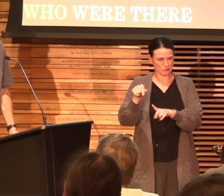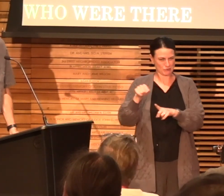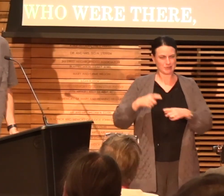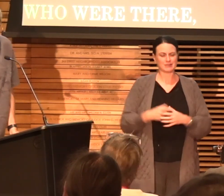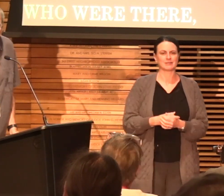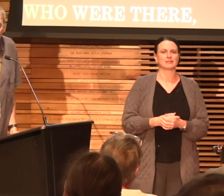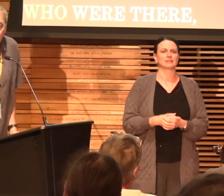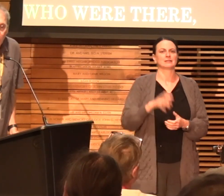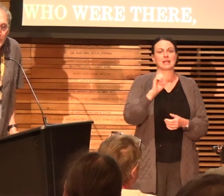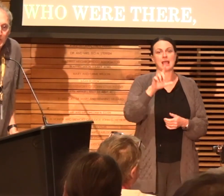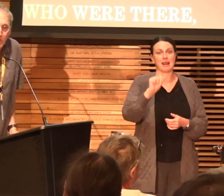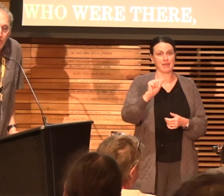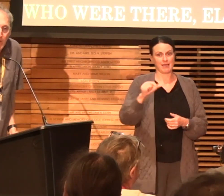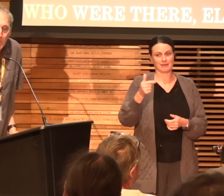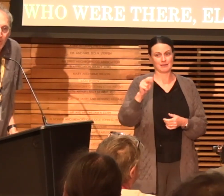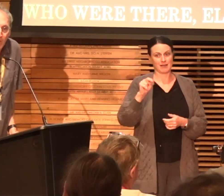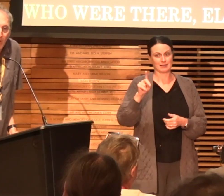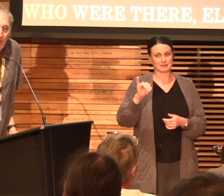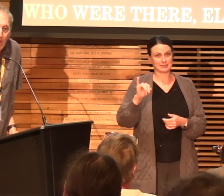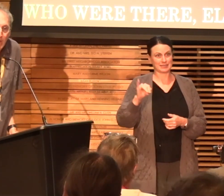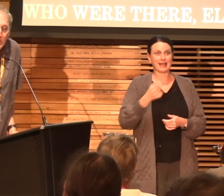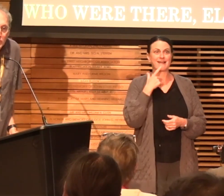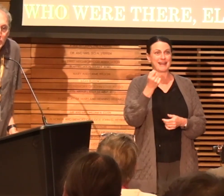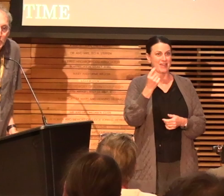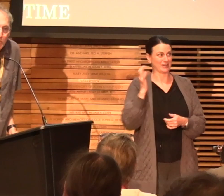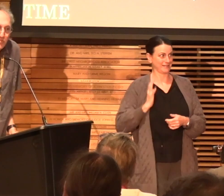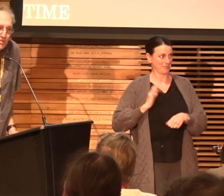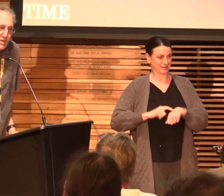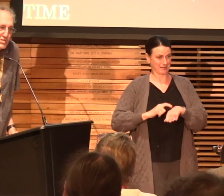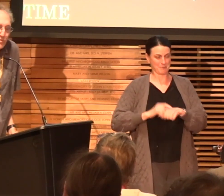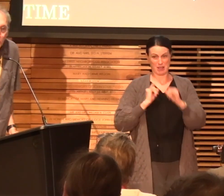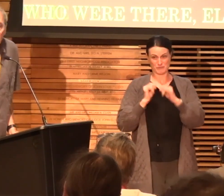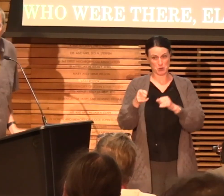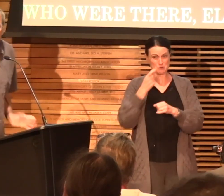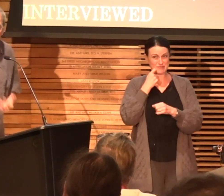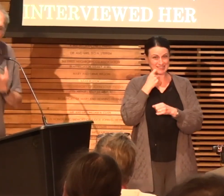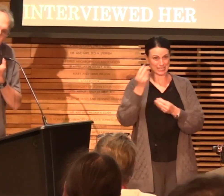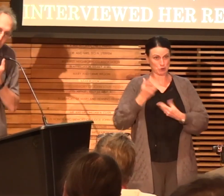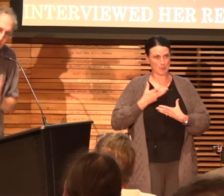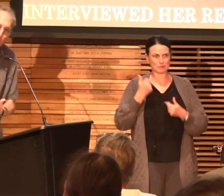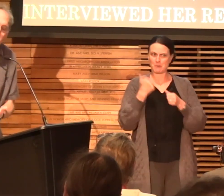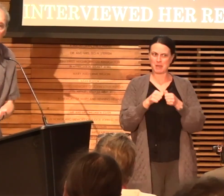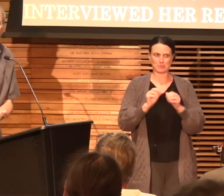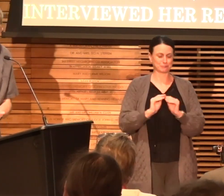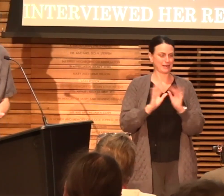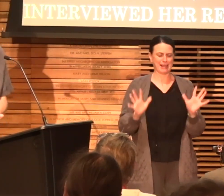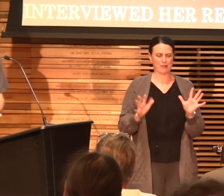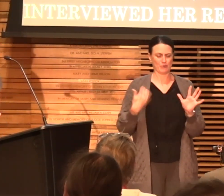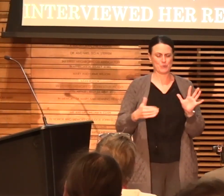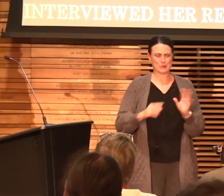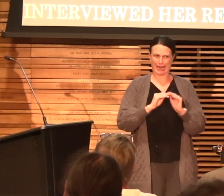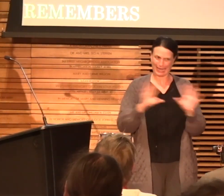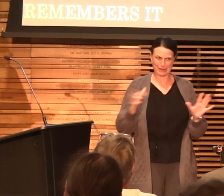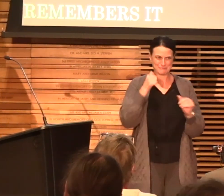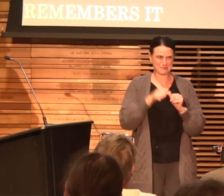Ela Gandhi was 11 at the time, I interviewed her recently. She told me she remembers it as if it was yesterday. She was only 11